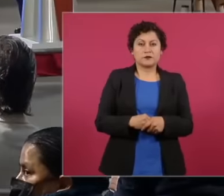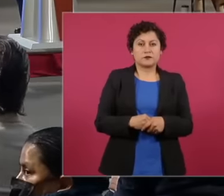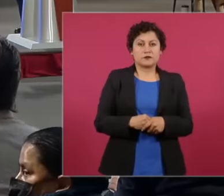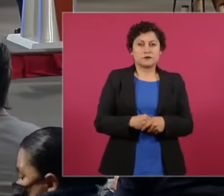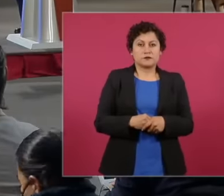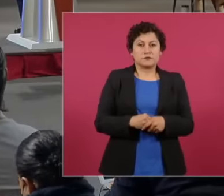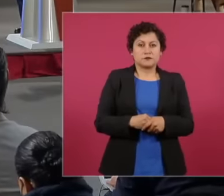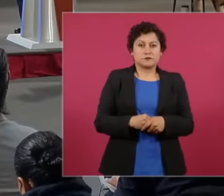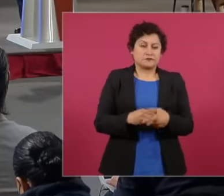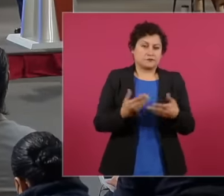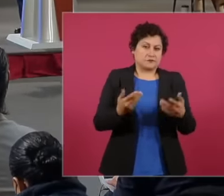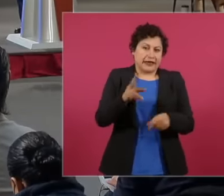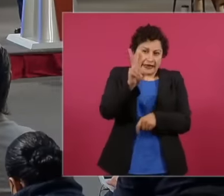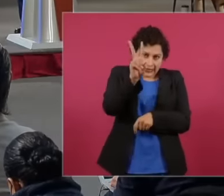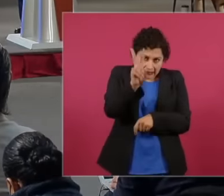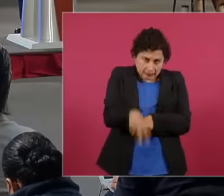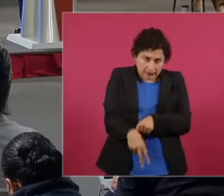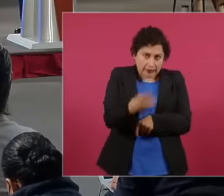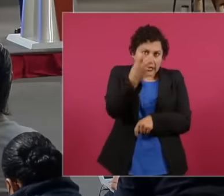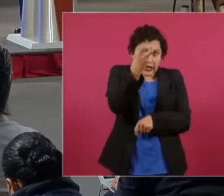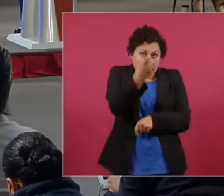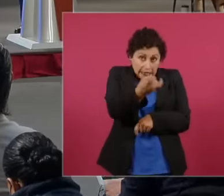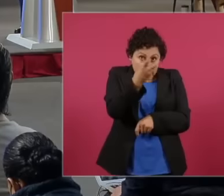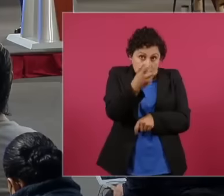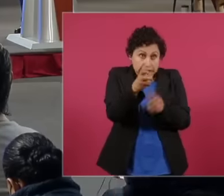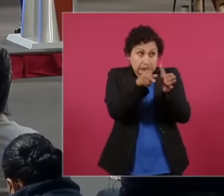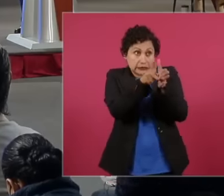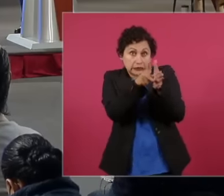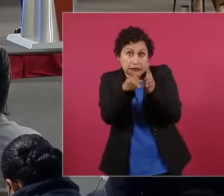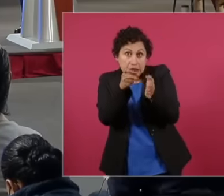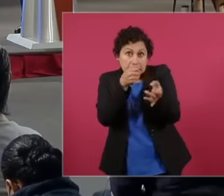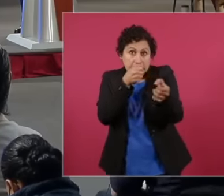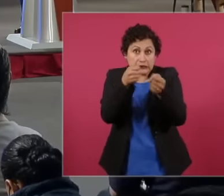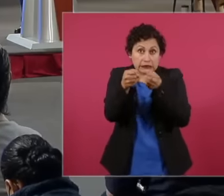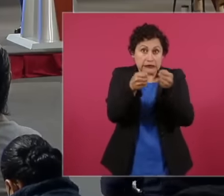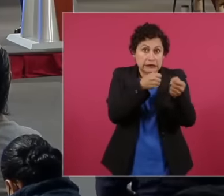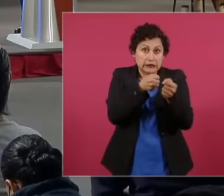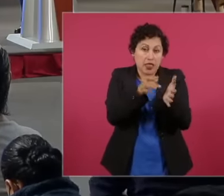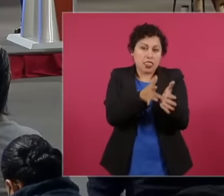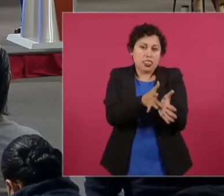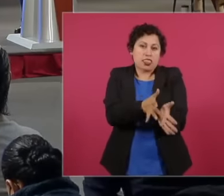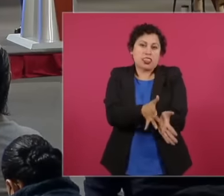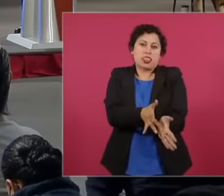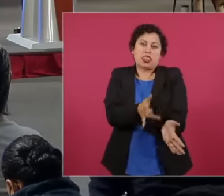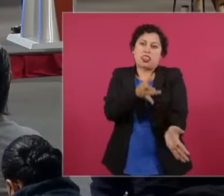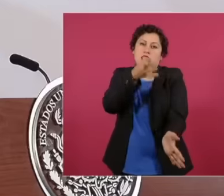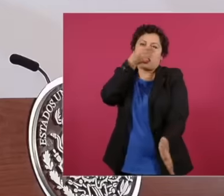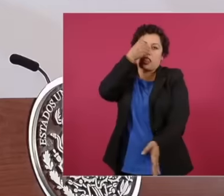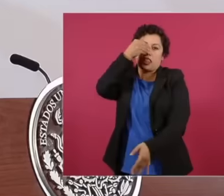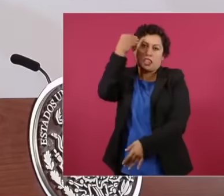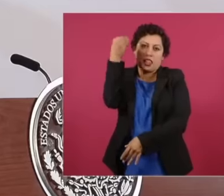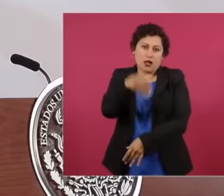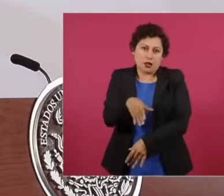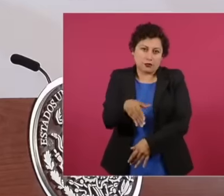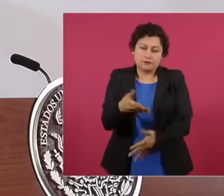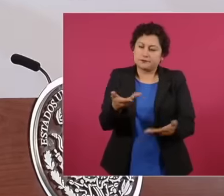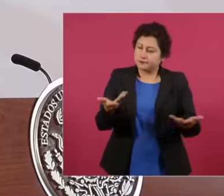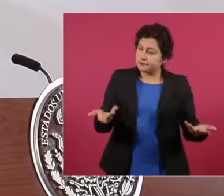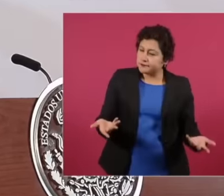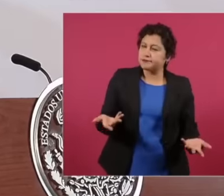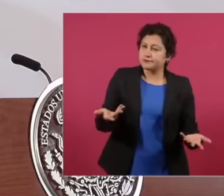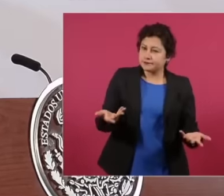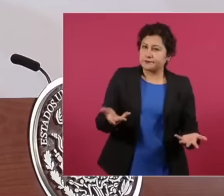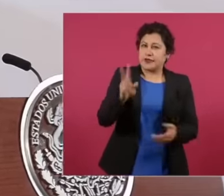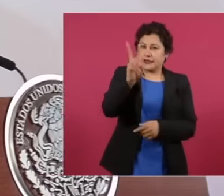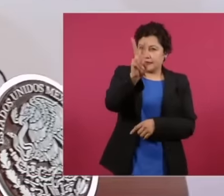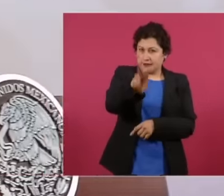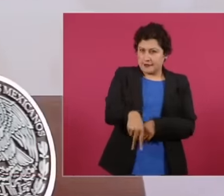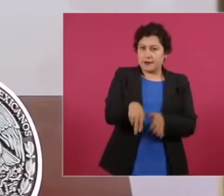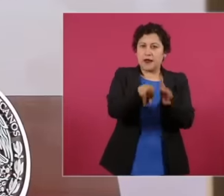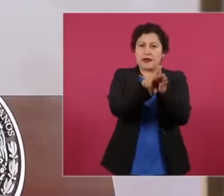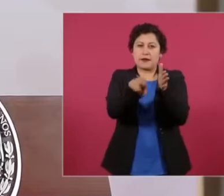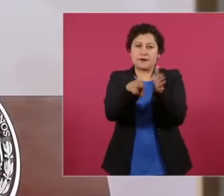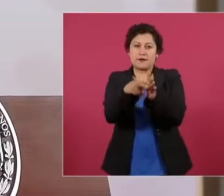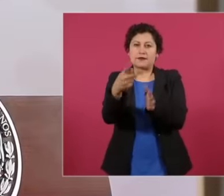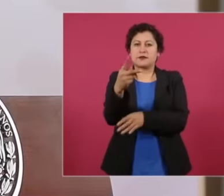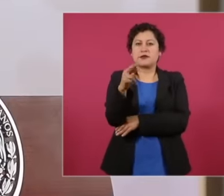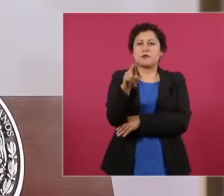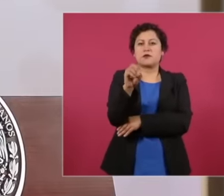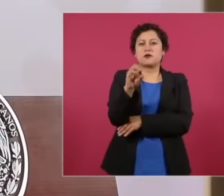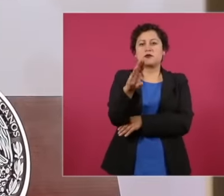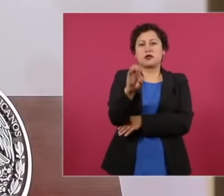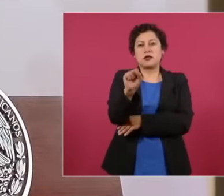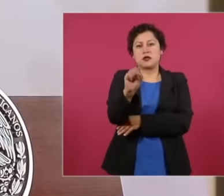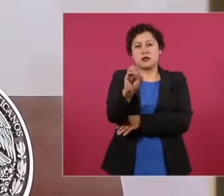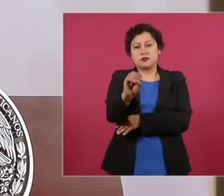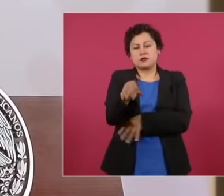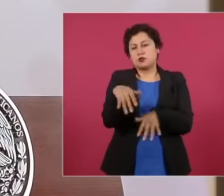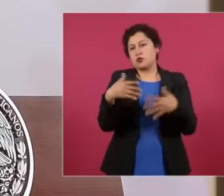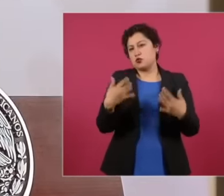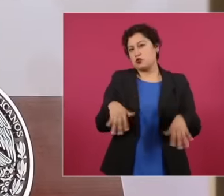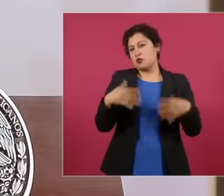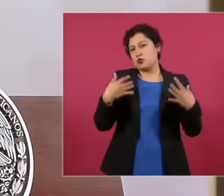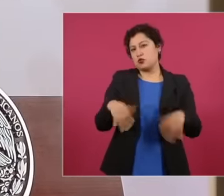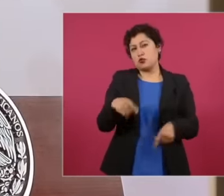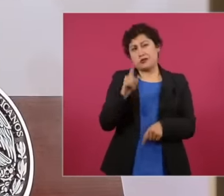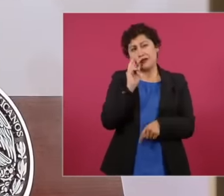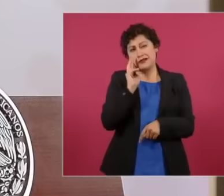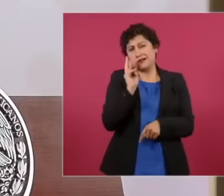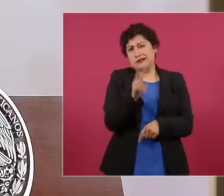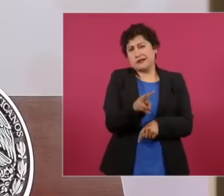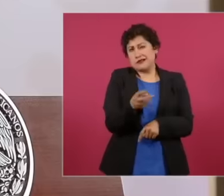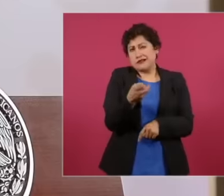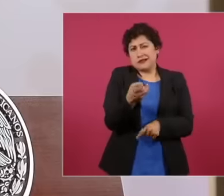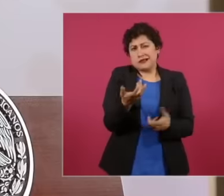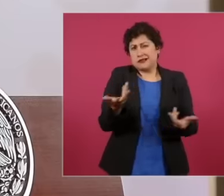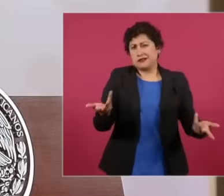and it is unfortunate that the process has already become a filthy pamphlet in the